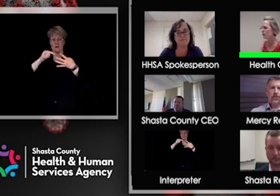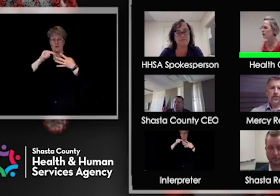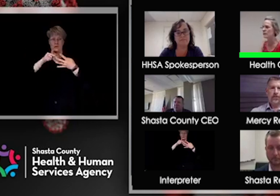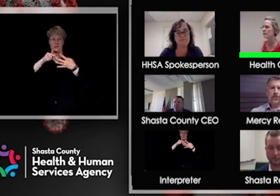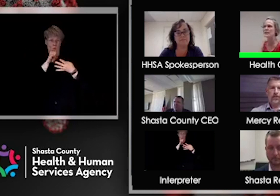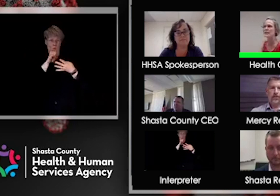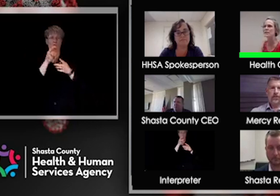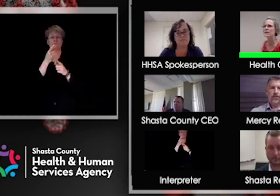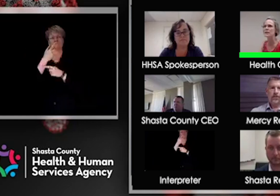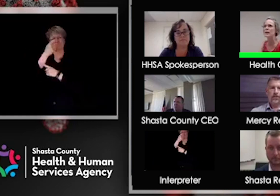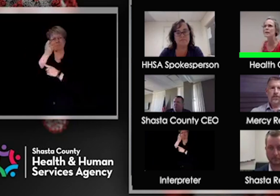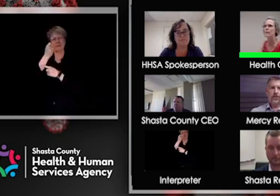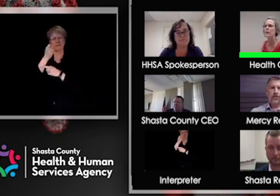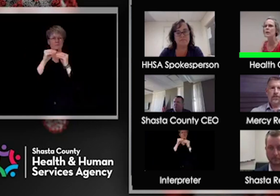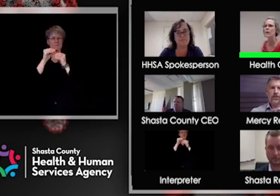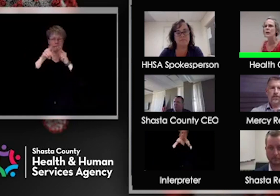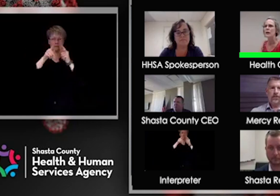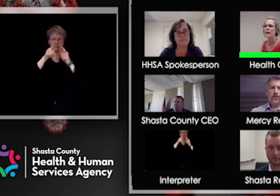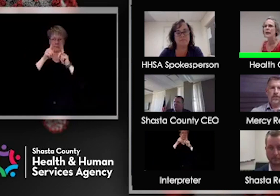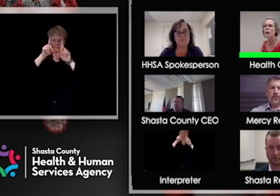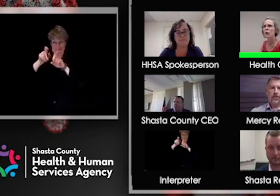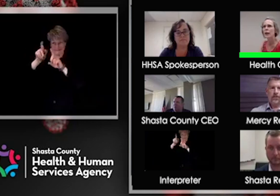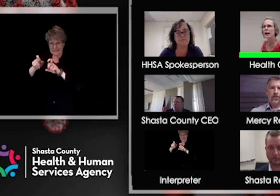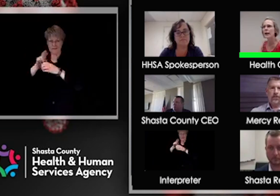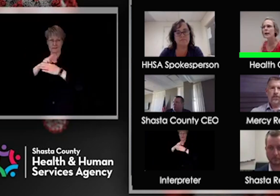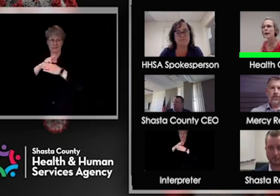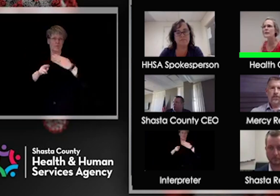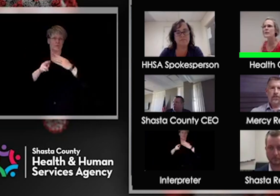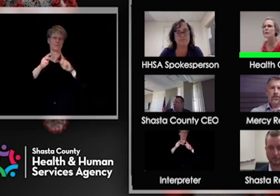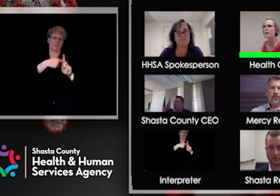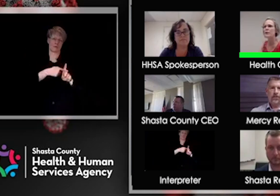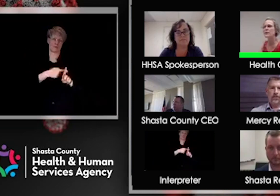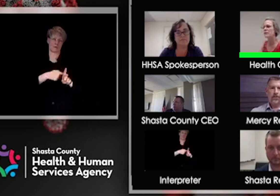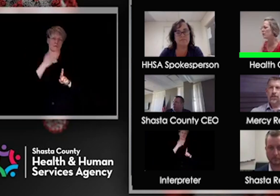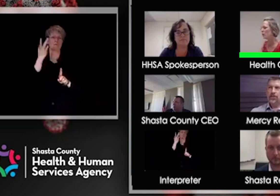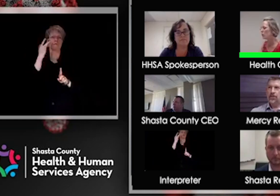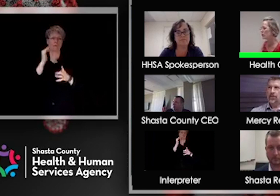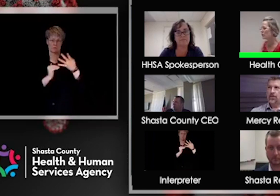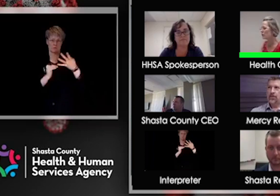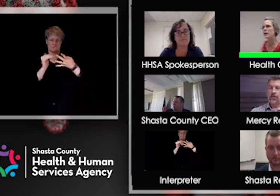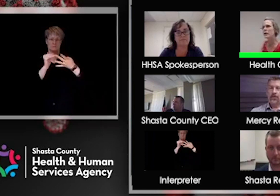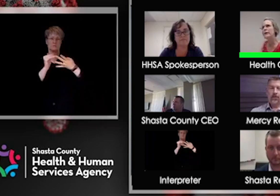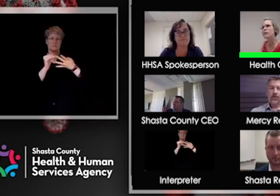in the disease status category and that’s what put us into the orange, the moderate